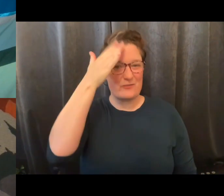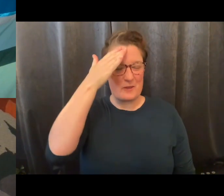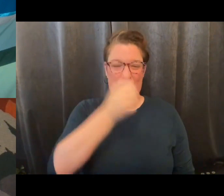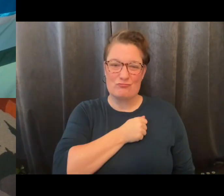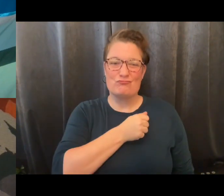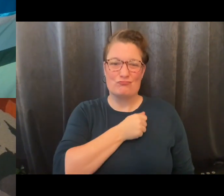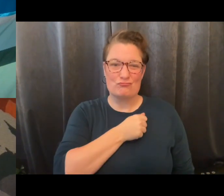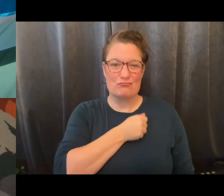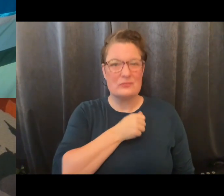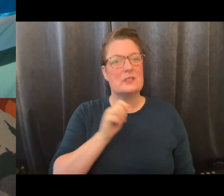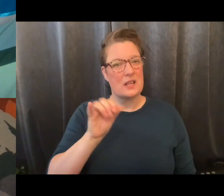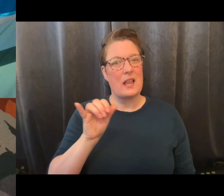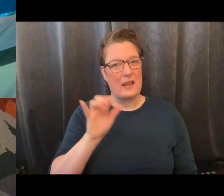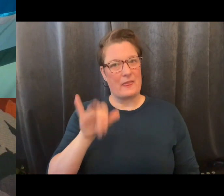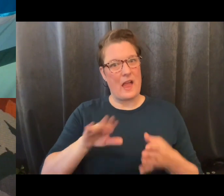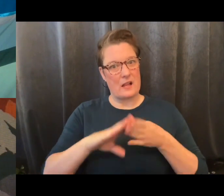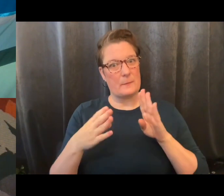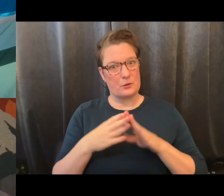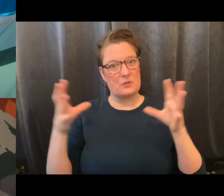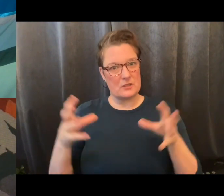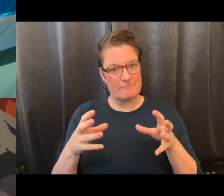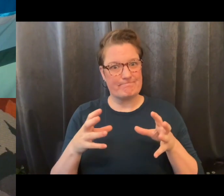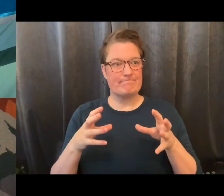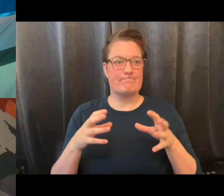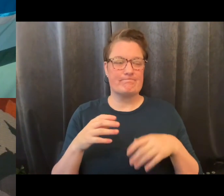the community together atoning harm.